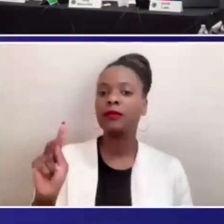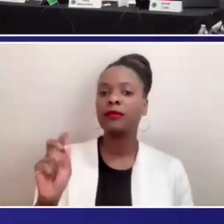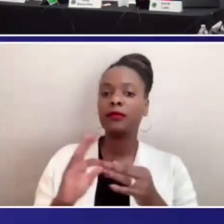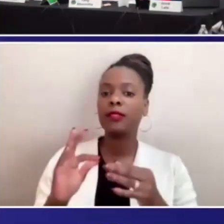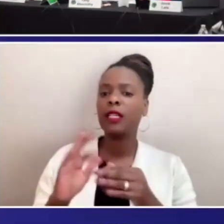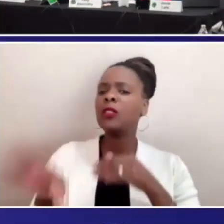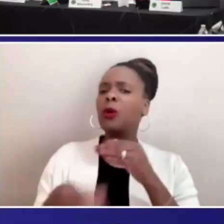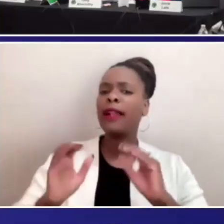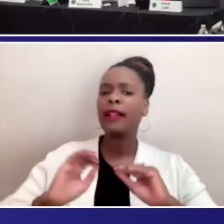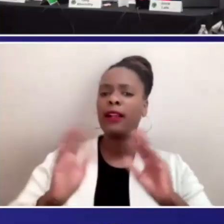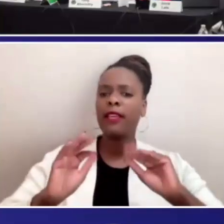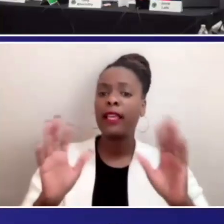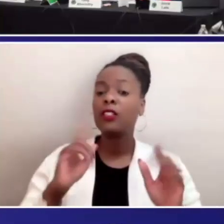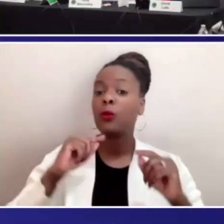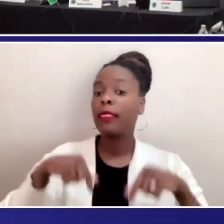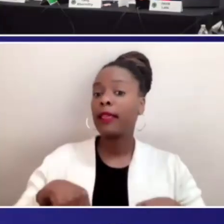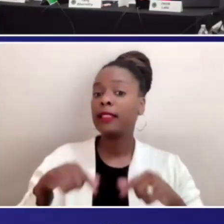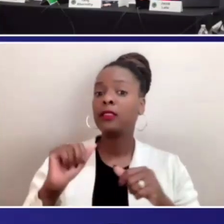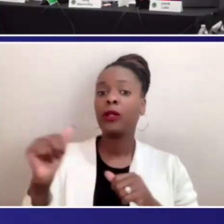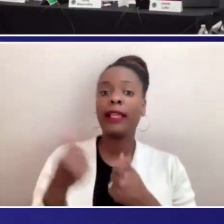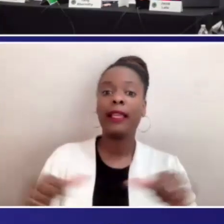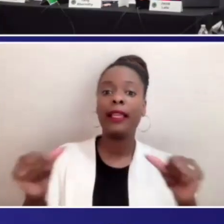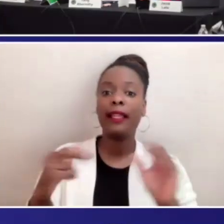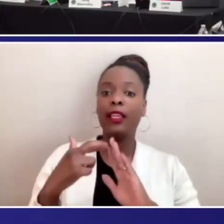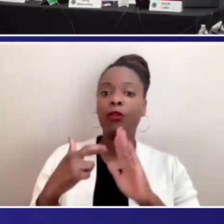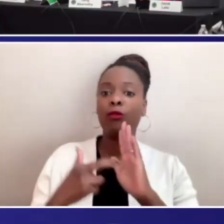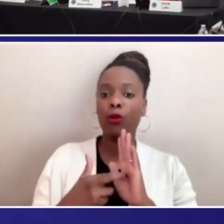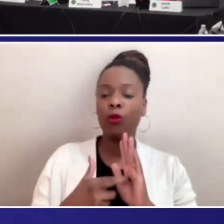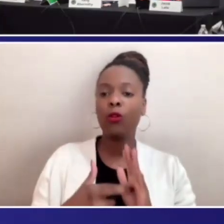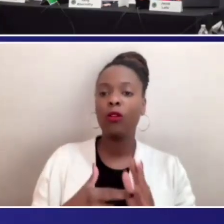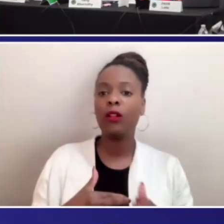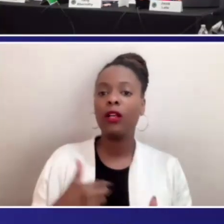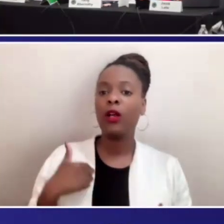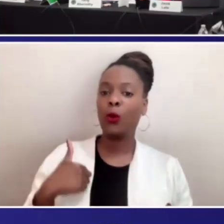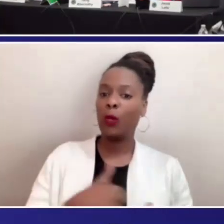as well as with any rule that we give you, we, we, the royal we of OMB,